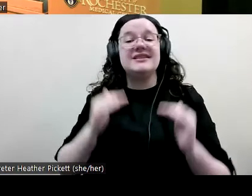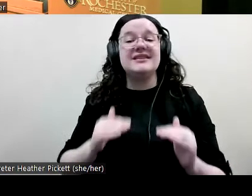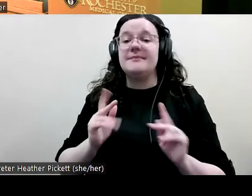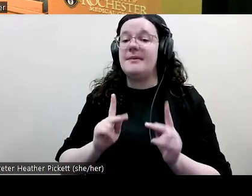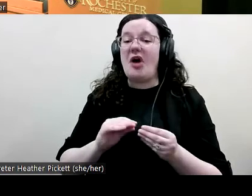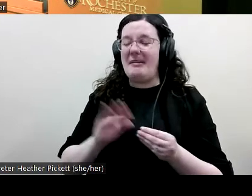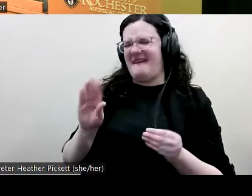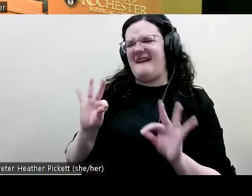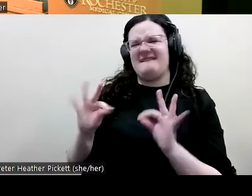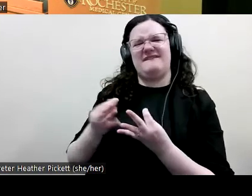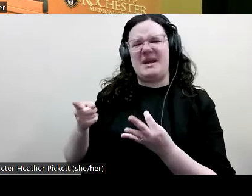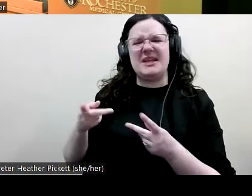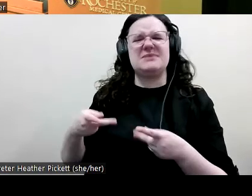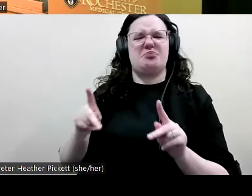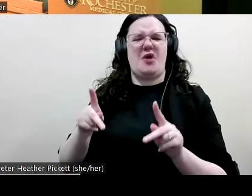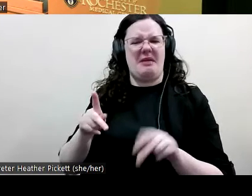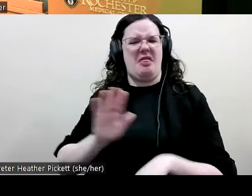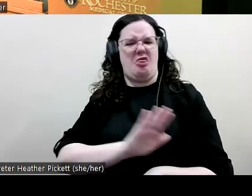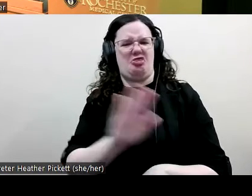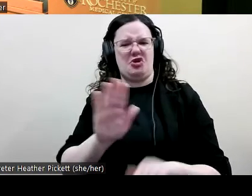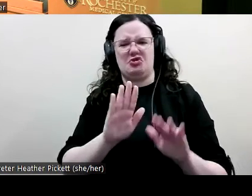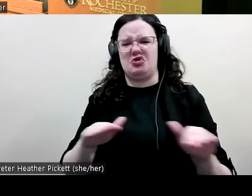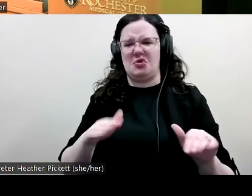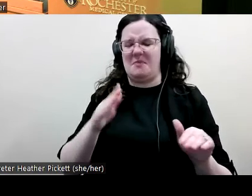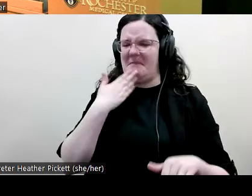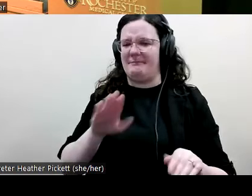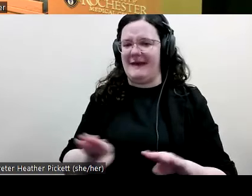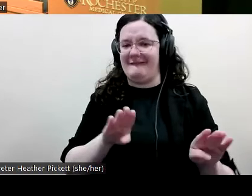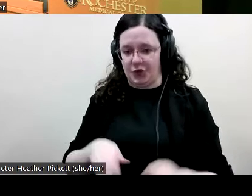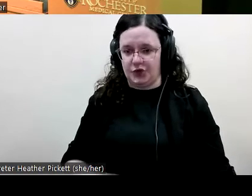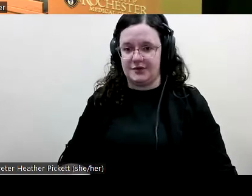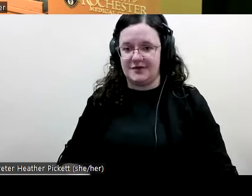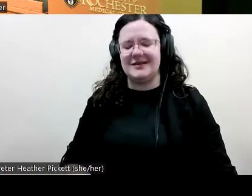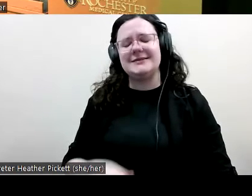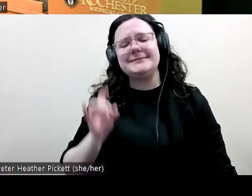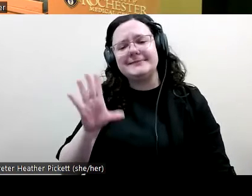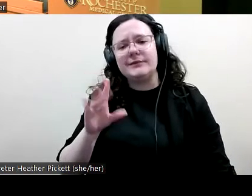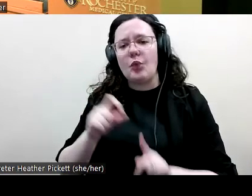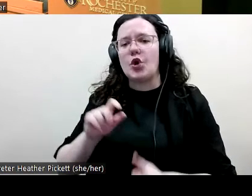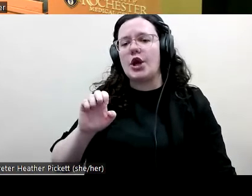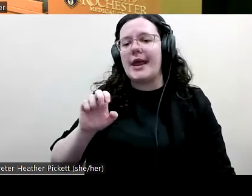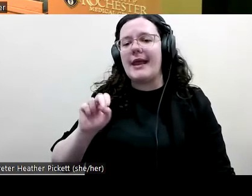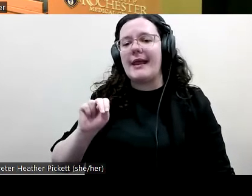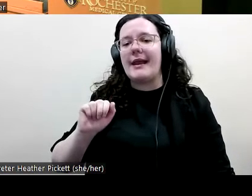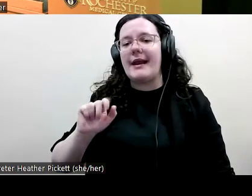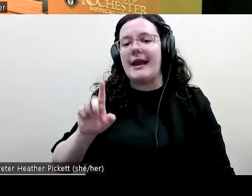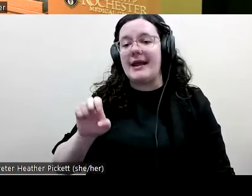you had a young adult adult who was had some rare cancer diagnosis and so just allowed them to be